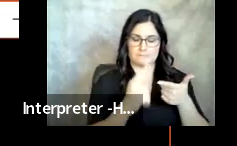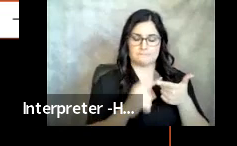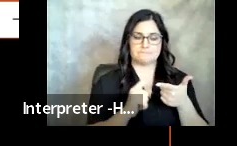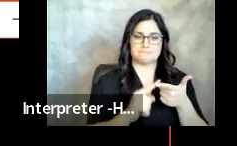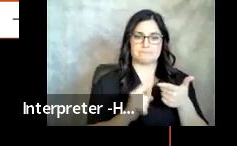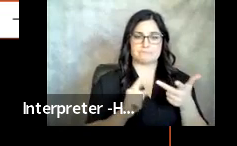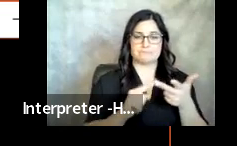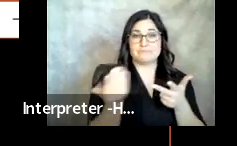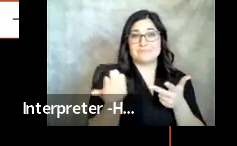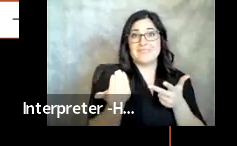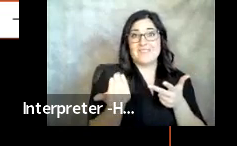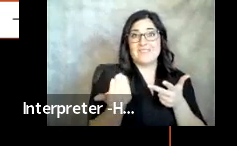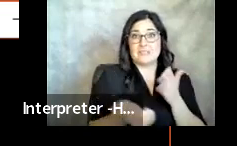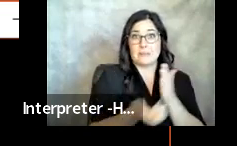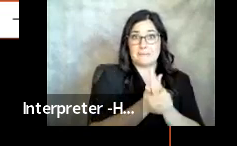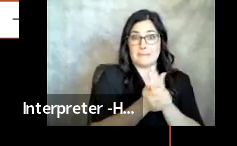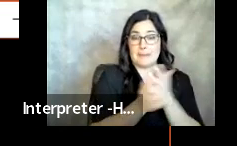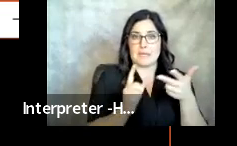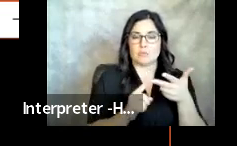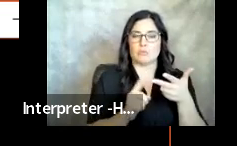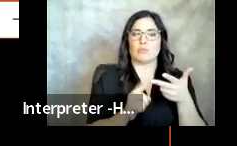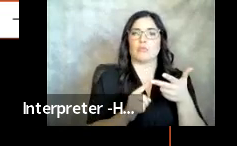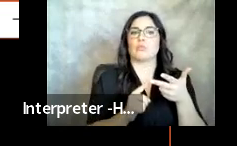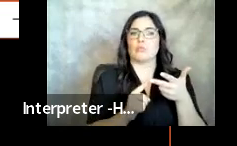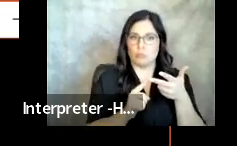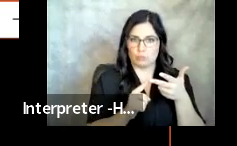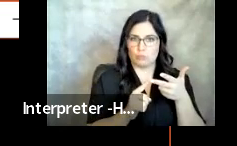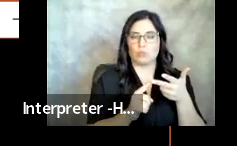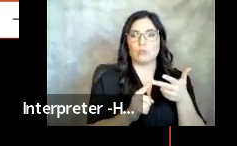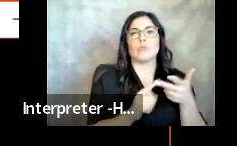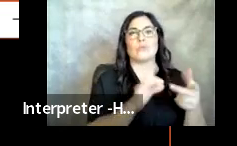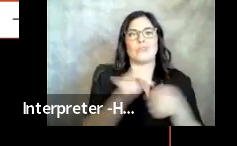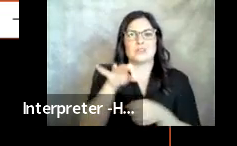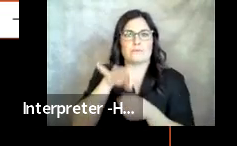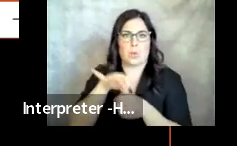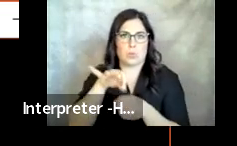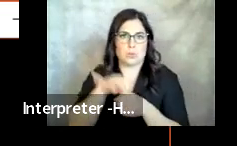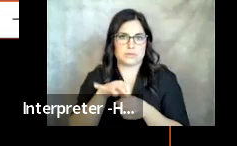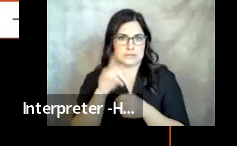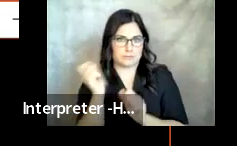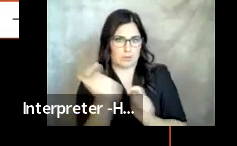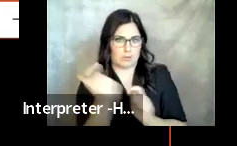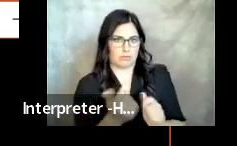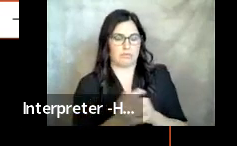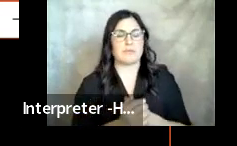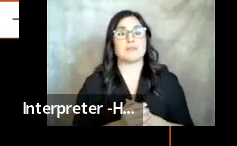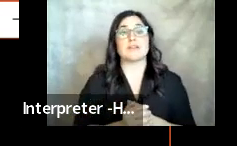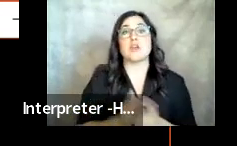But the 15th Amendment is the thing that's going to actually. Deal with the vote. The right of citizens.